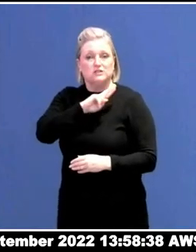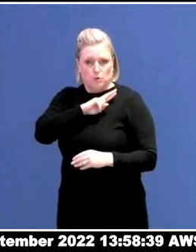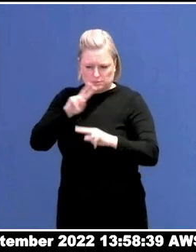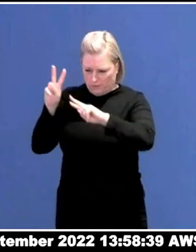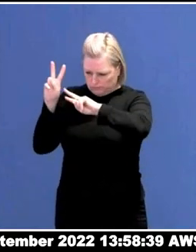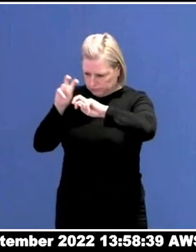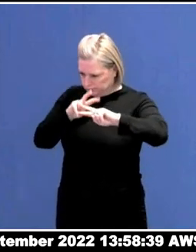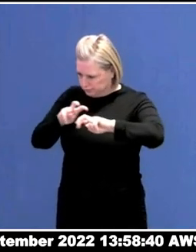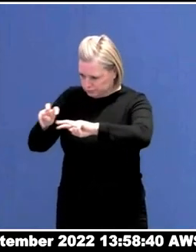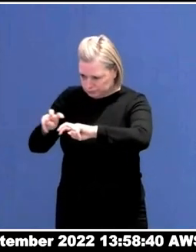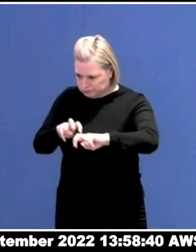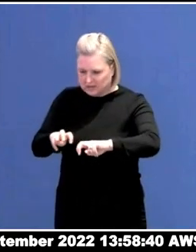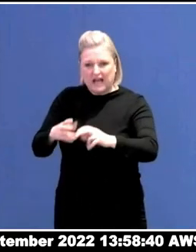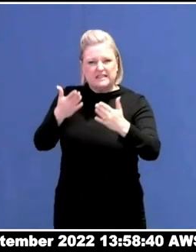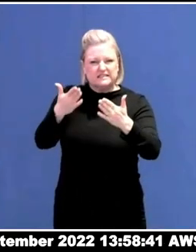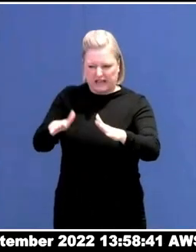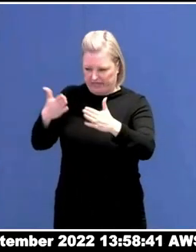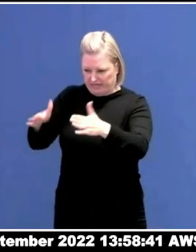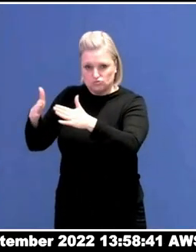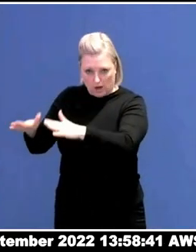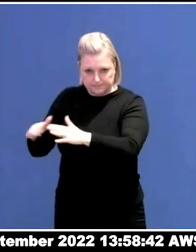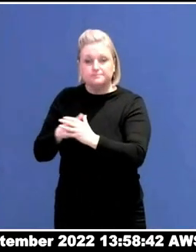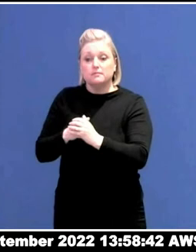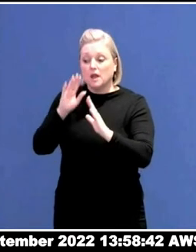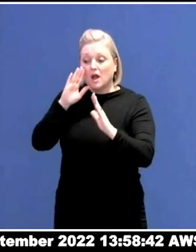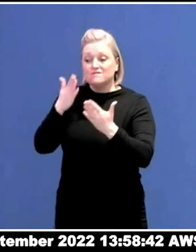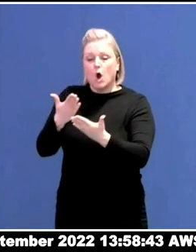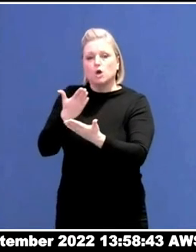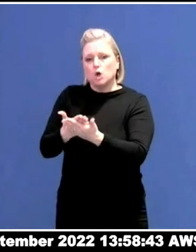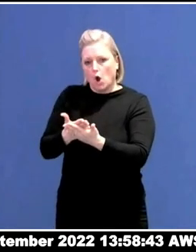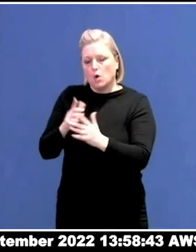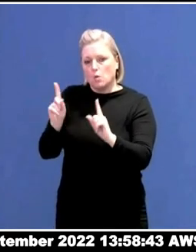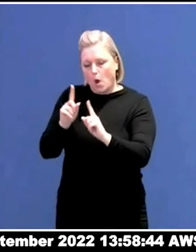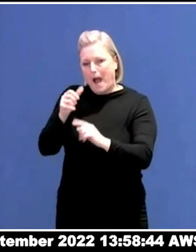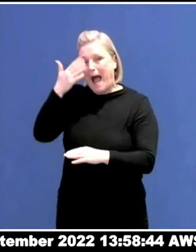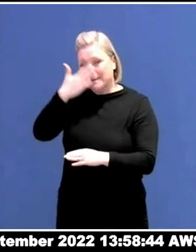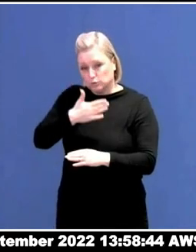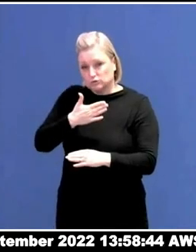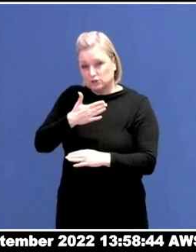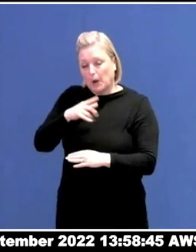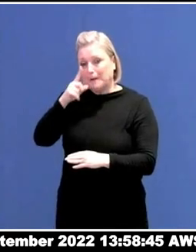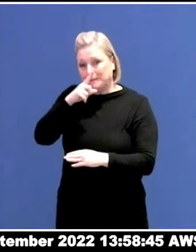years, since the Royal Commission into Aboriginal Deaths in Custody, and many are not doing their job.